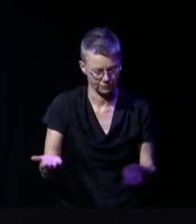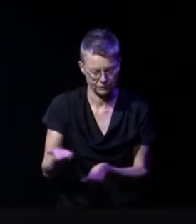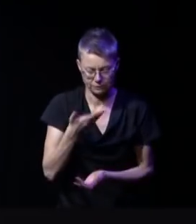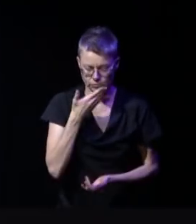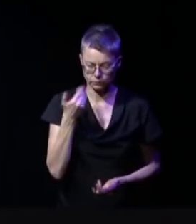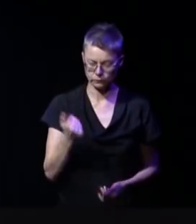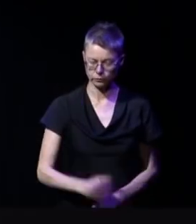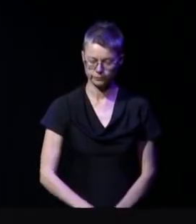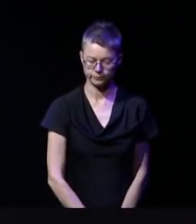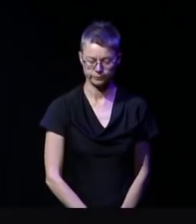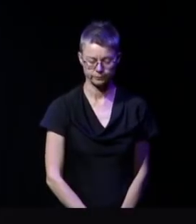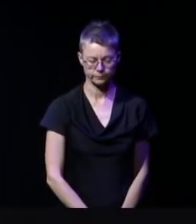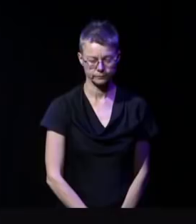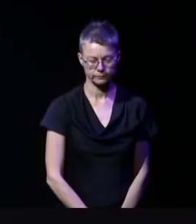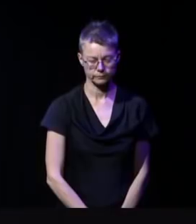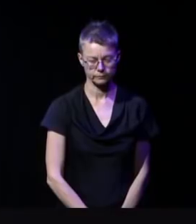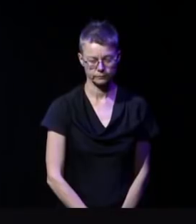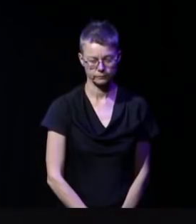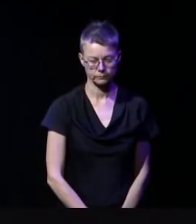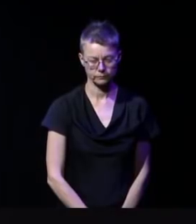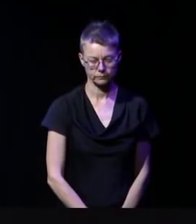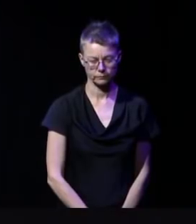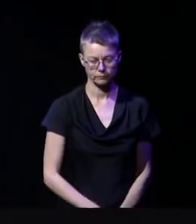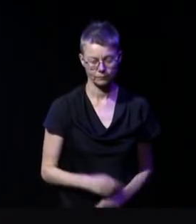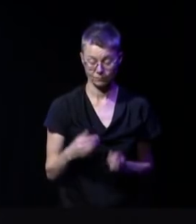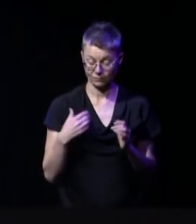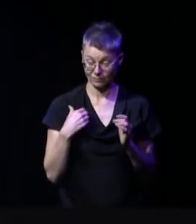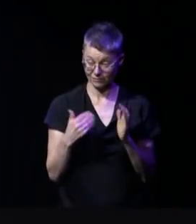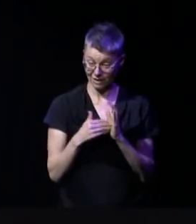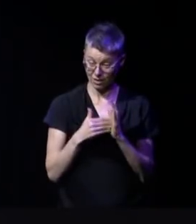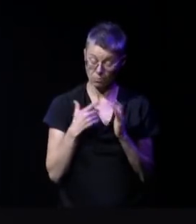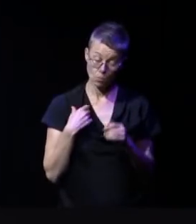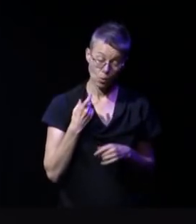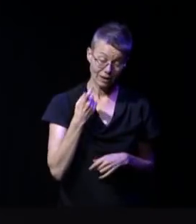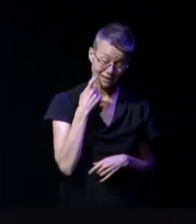I think this is much easier and more difficult than we imagine.